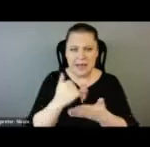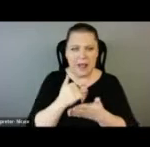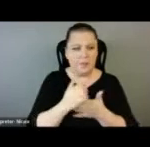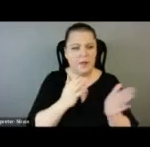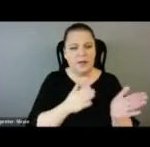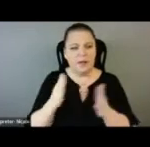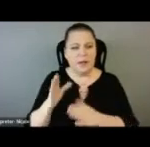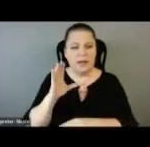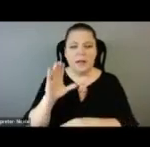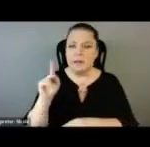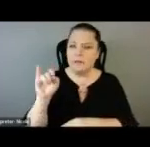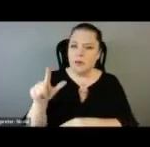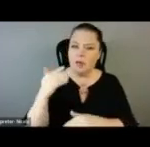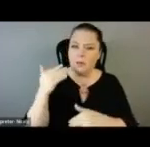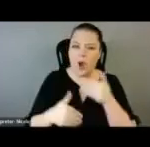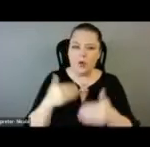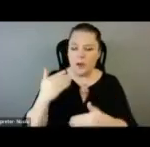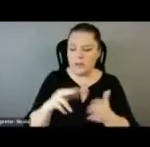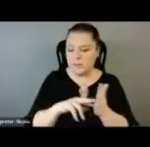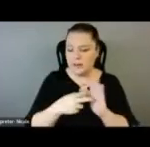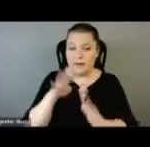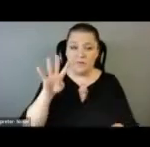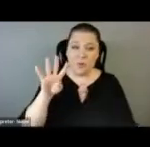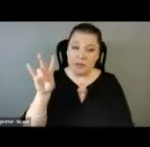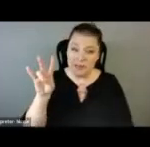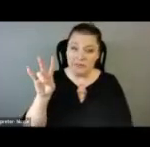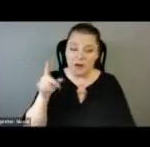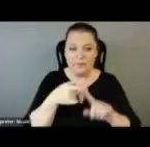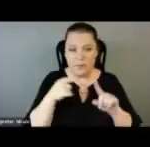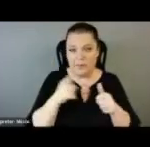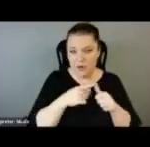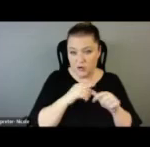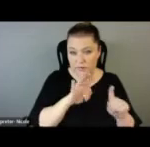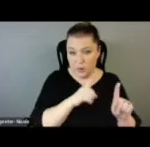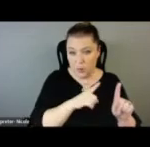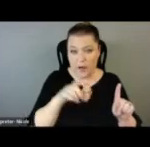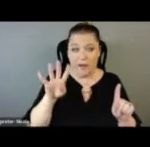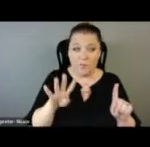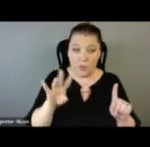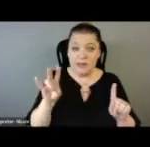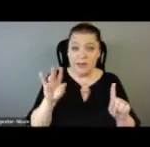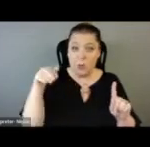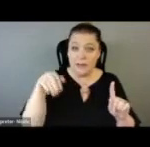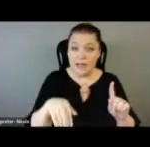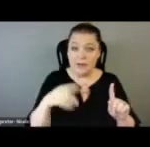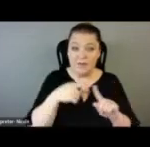means 47% of those 41% went down went from a three to a two newly